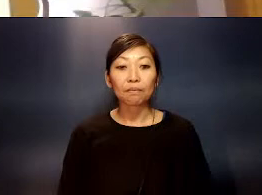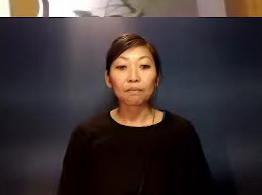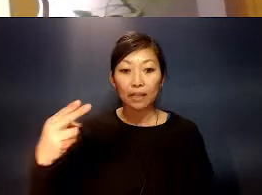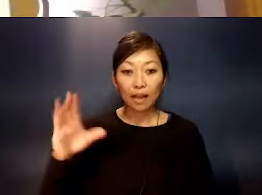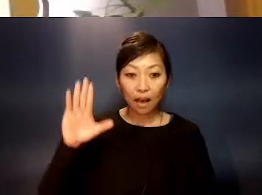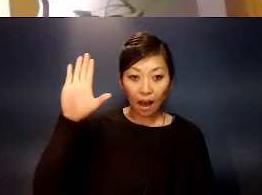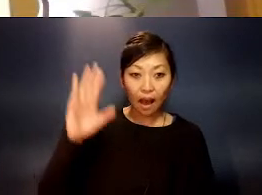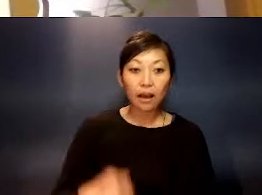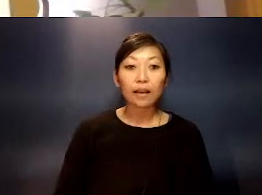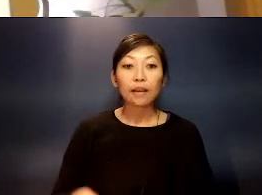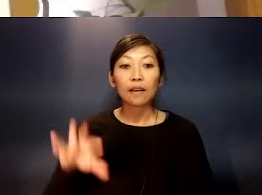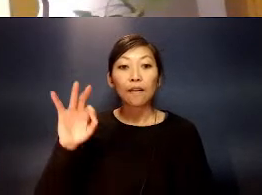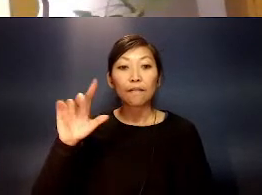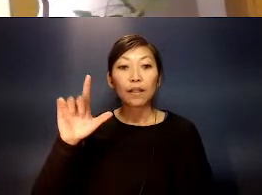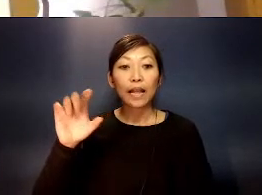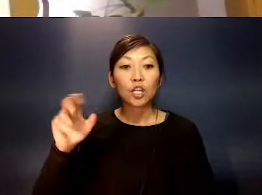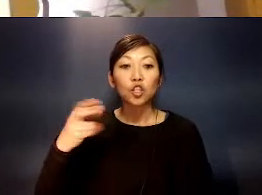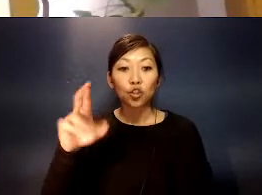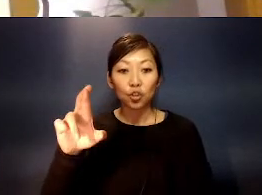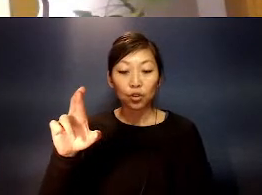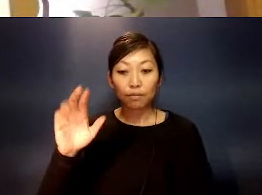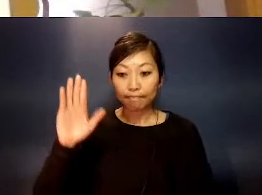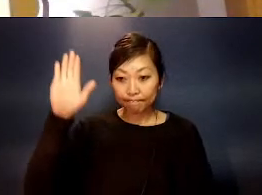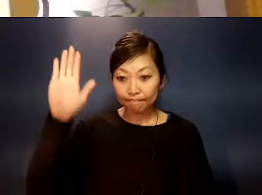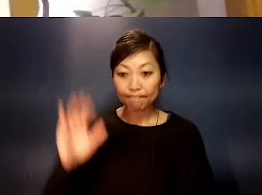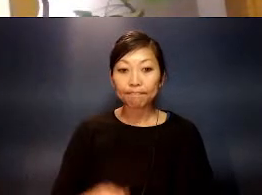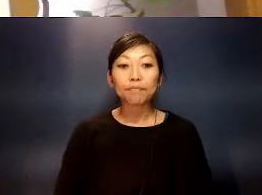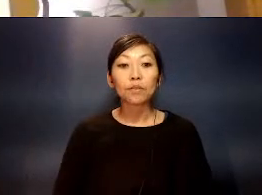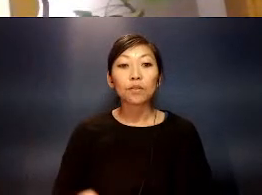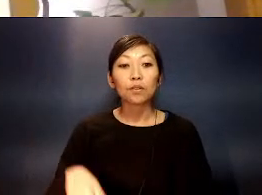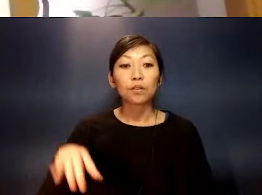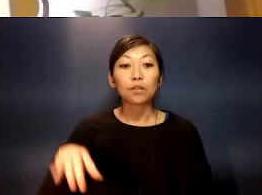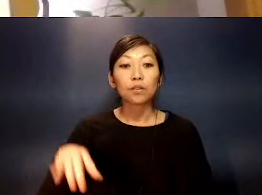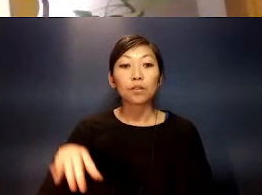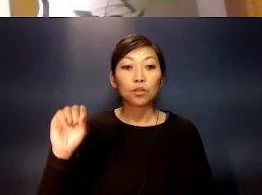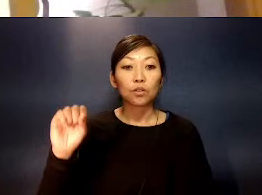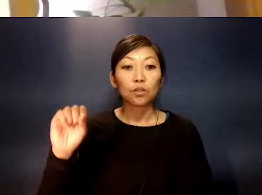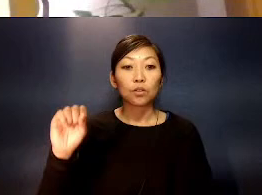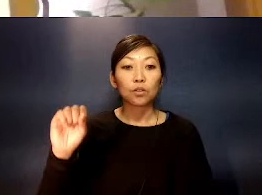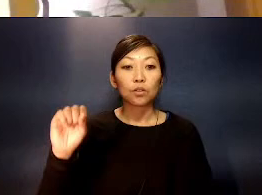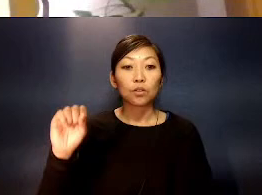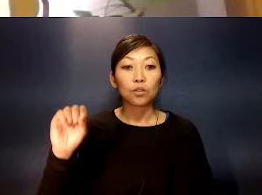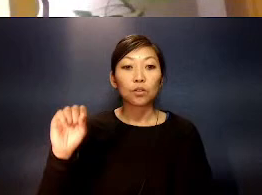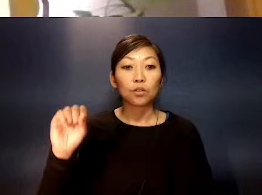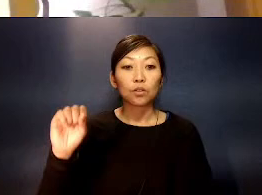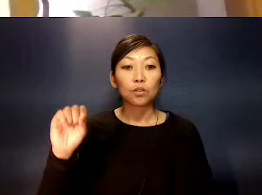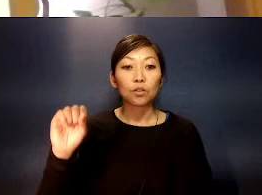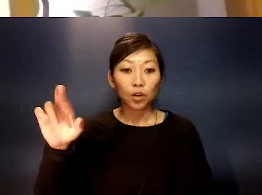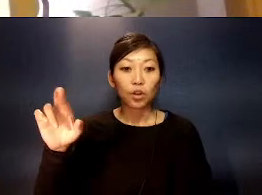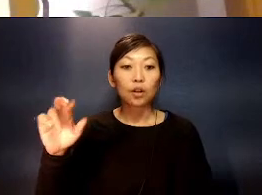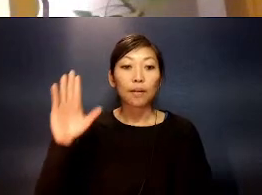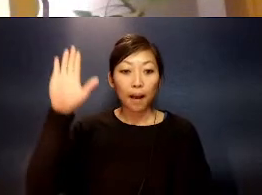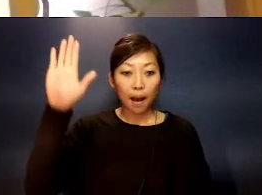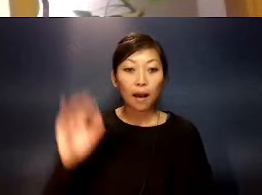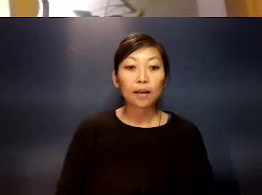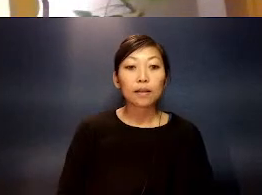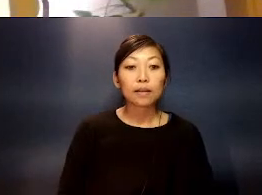≫ Clerk: COUNCIL MEMBER CUNNINGHAM. ≫ COUNCIL MEMBER CUNNINGHAM: AYE. ≫ Clerk: COUNCIL MEMBER ELLISON. ≫ COUNCIL MEMBER ELLISON: AYE. ≫ Clerk: COUNCIL MEMBER GOODMAN. ≫ COUNCIL MEMBER GOODMAN: AYE. ≫ Clerk: COUNCIL MEMBER JOHNSON. ≫ COUNCIL MEMBER JOHNSON: AYE.